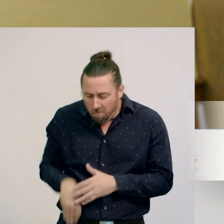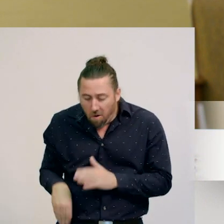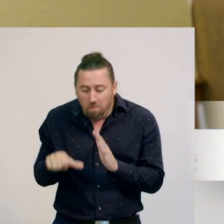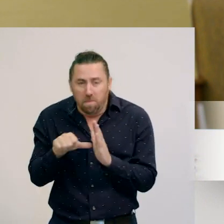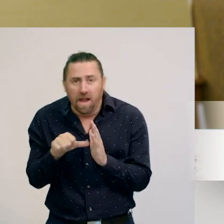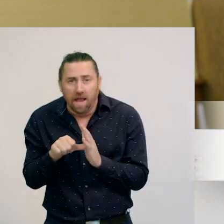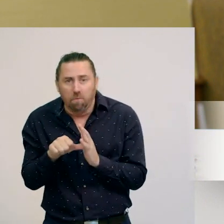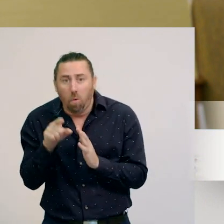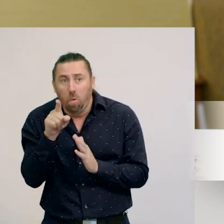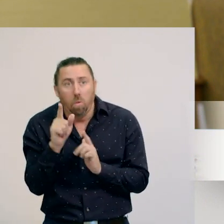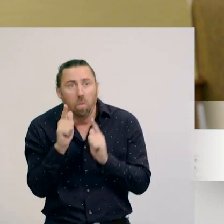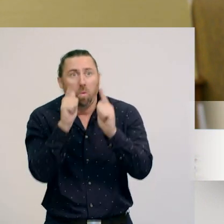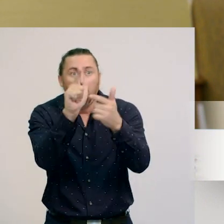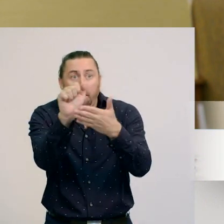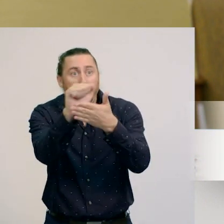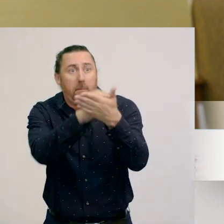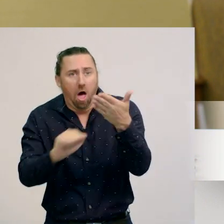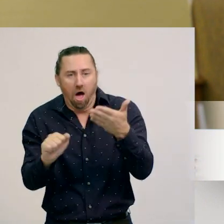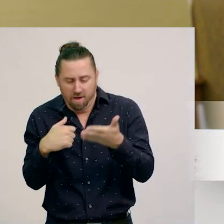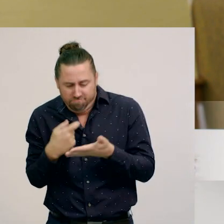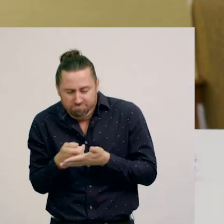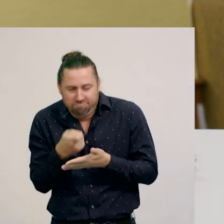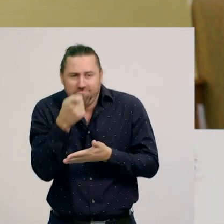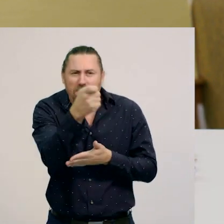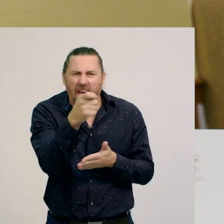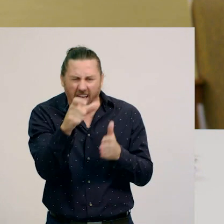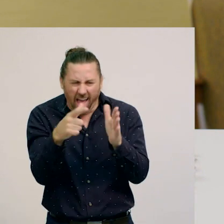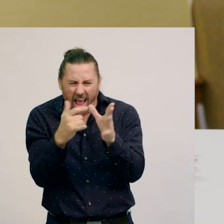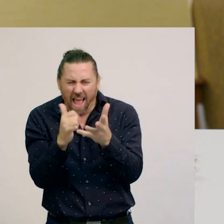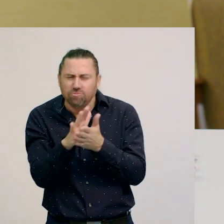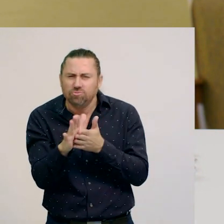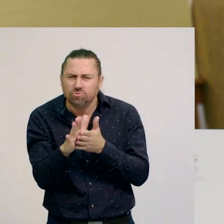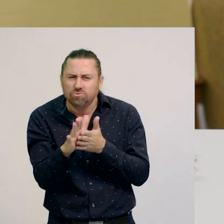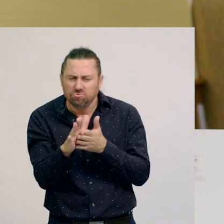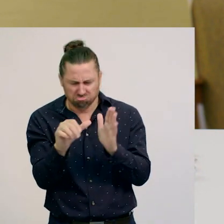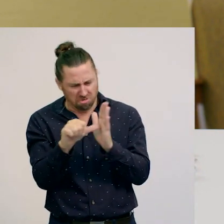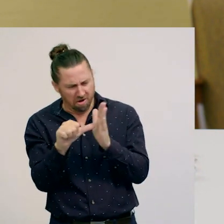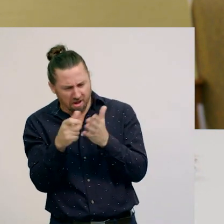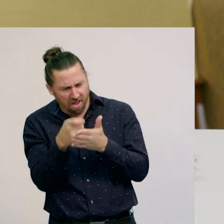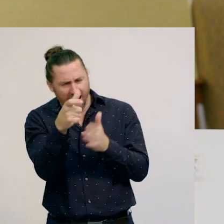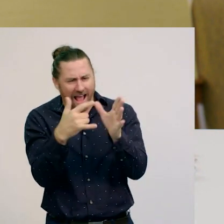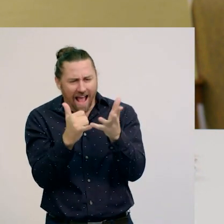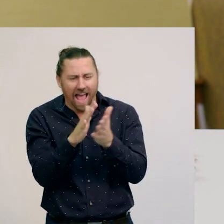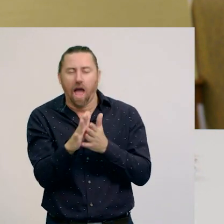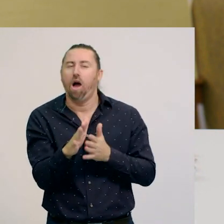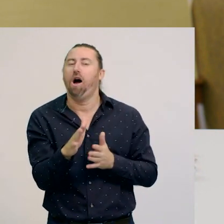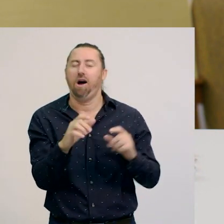or paid for something using cash? Cash is another name for notes and coins.